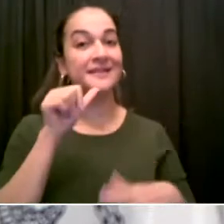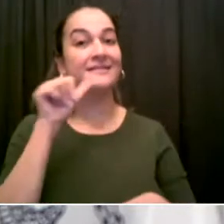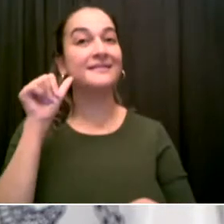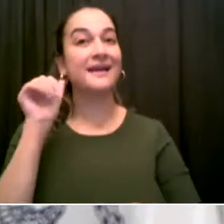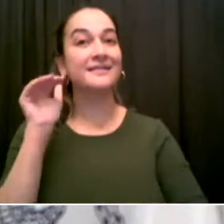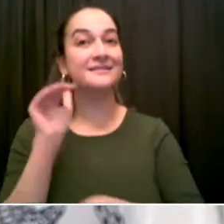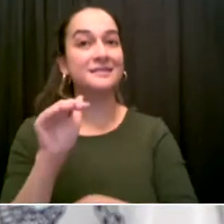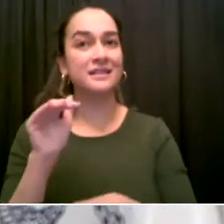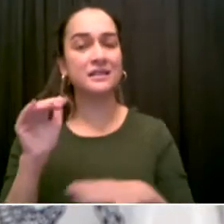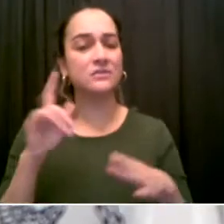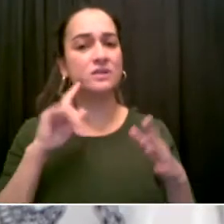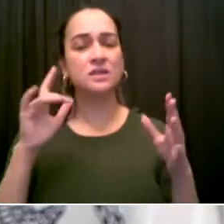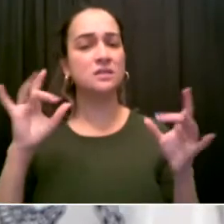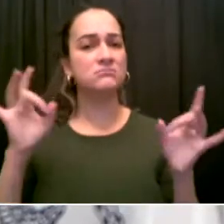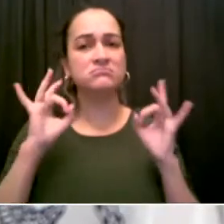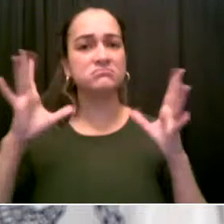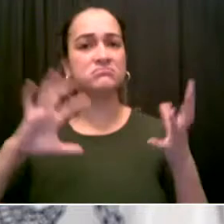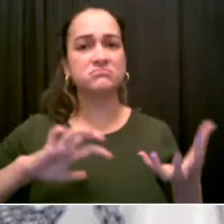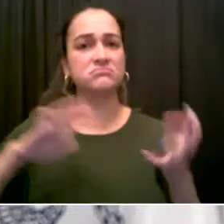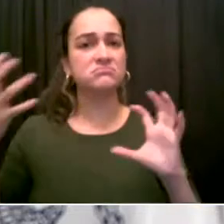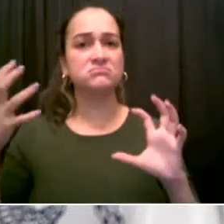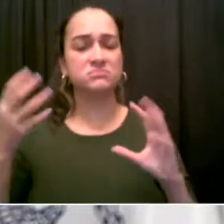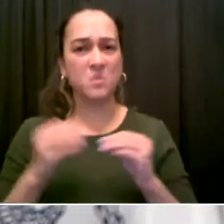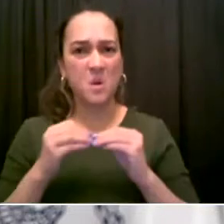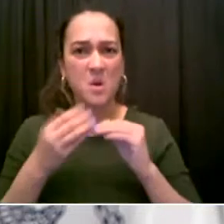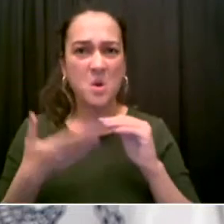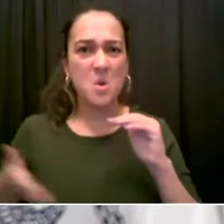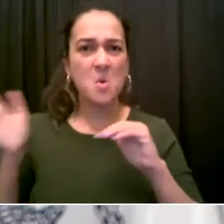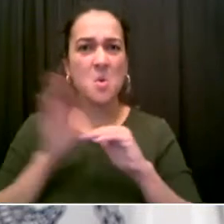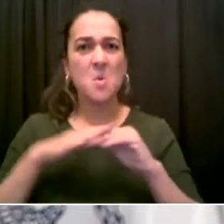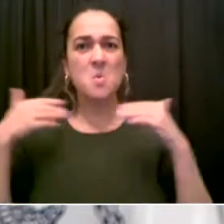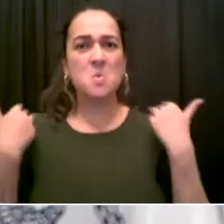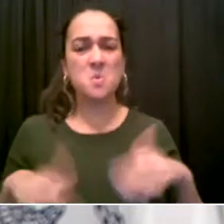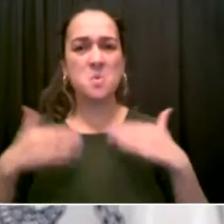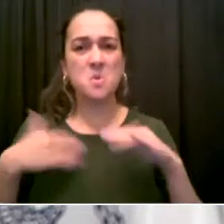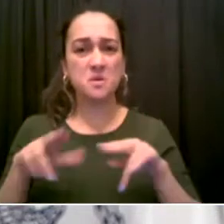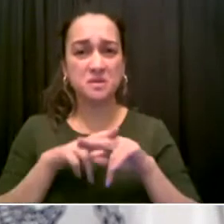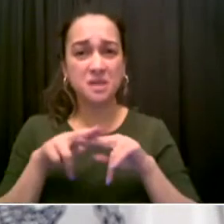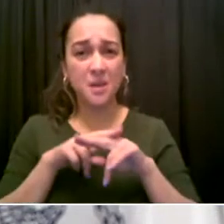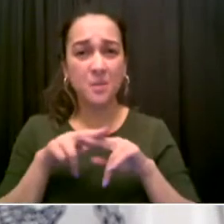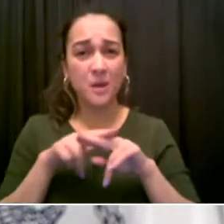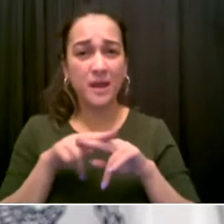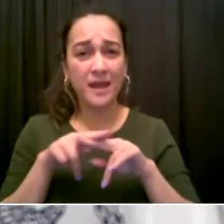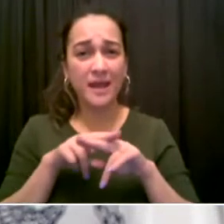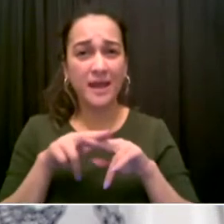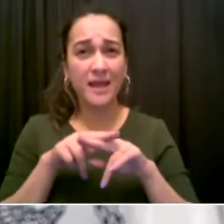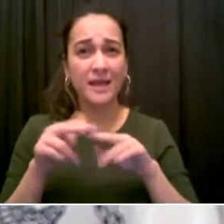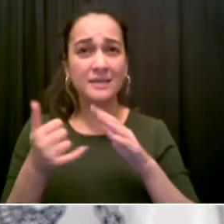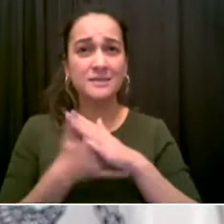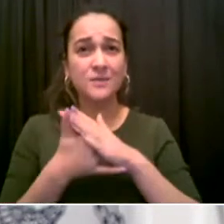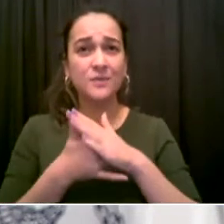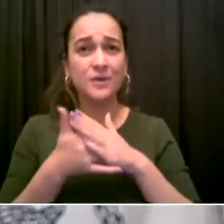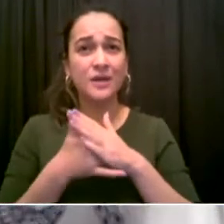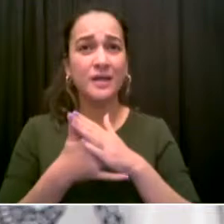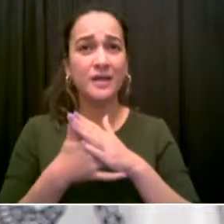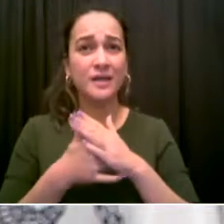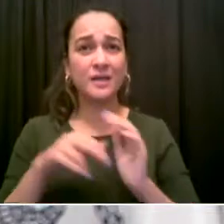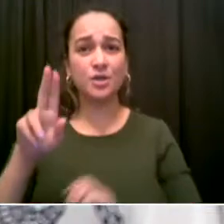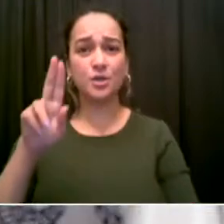GOOD MORNING MAYOR. I WANT TO TALK ABOUT THE INCREASE IN